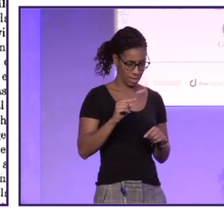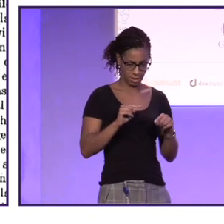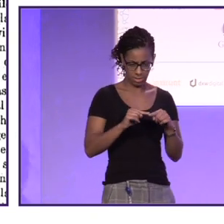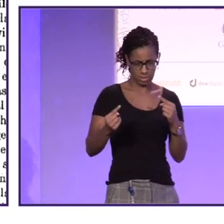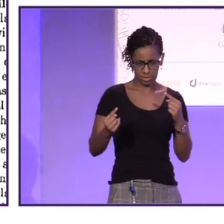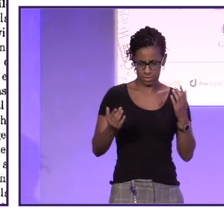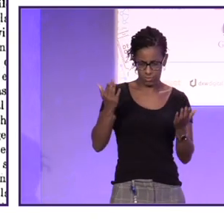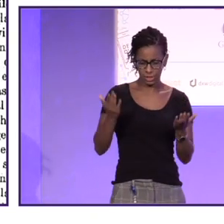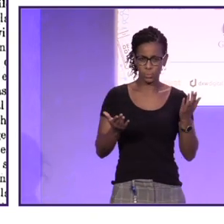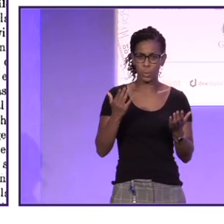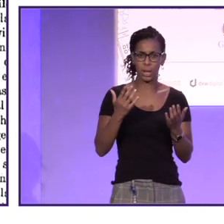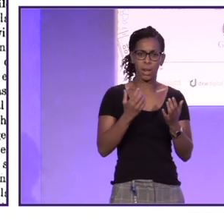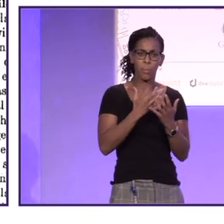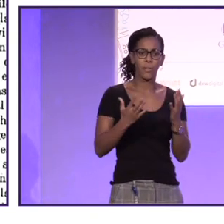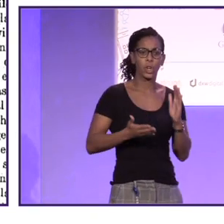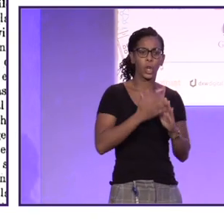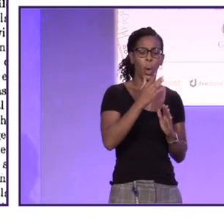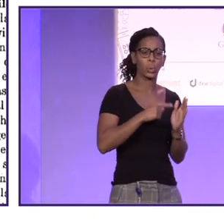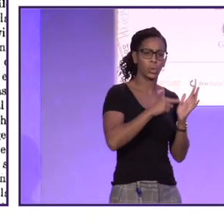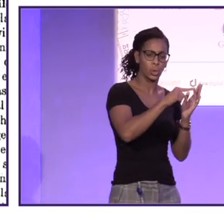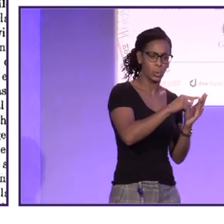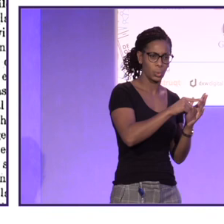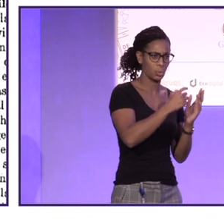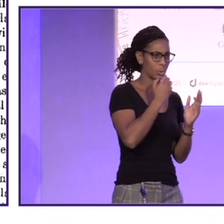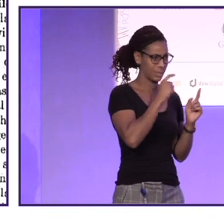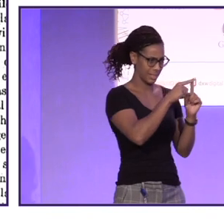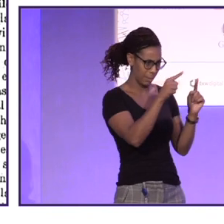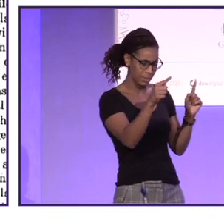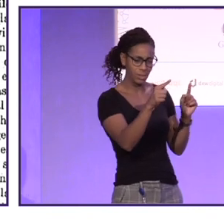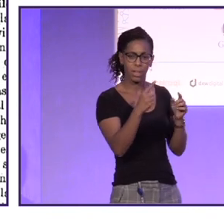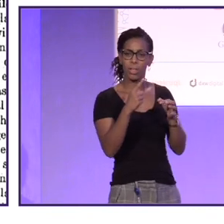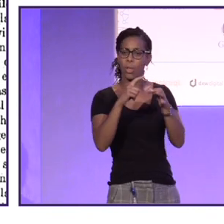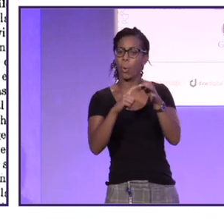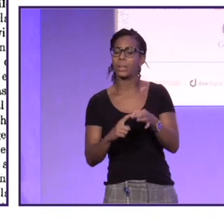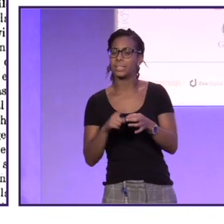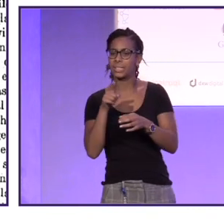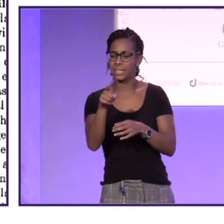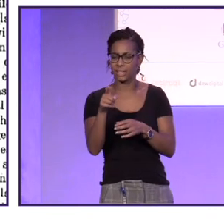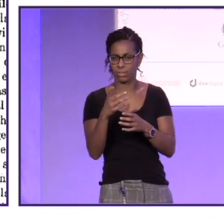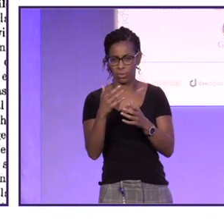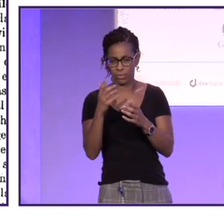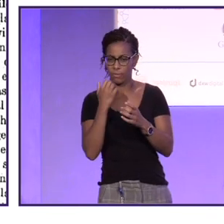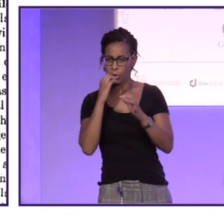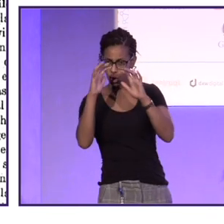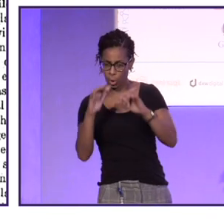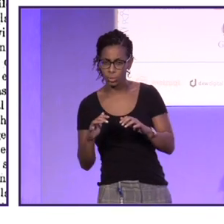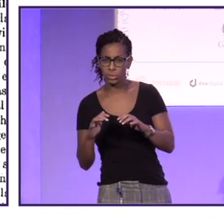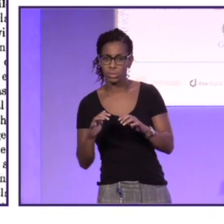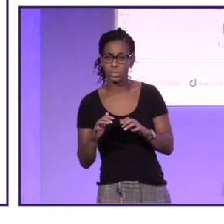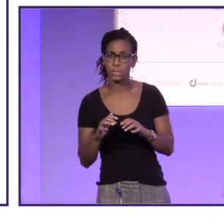statements and the quality of certain code. Is the same true for a number of YAML lines, probably not.